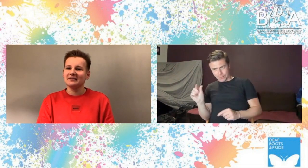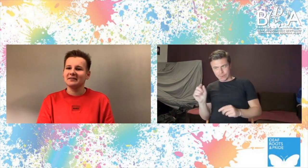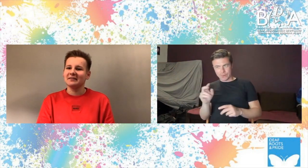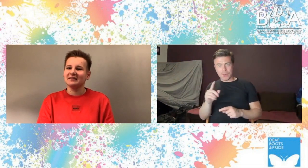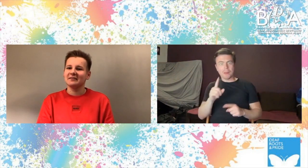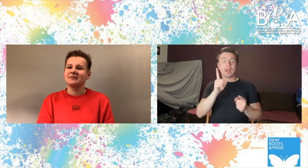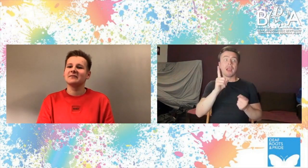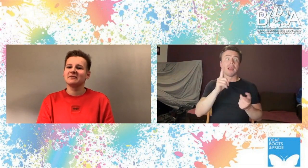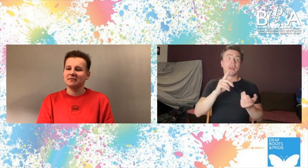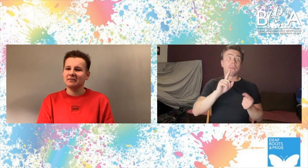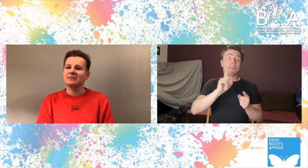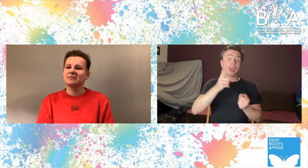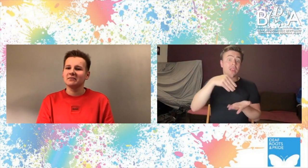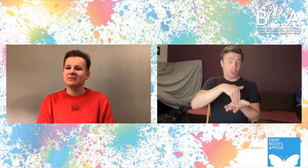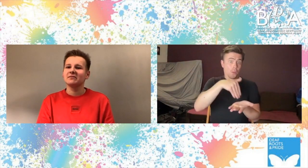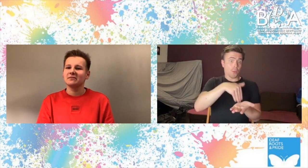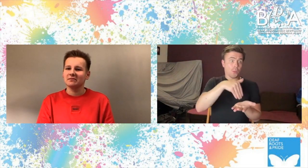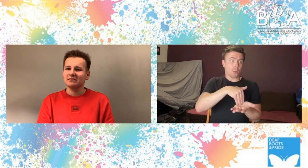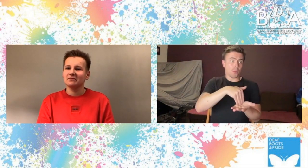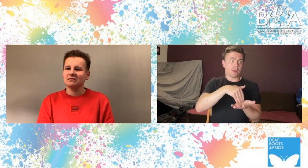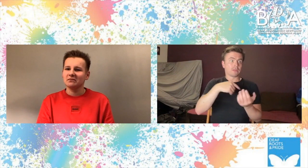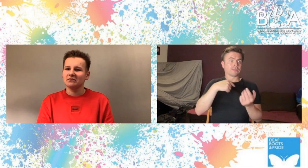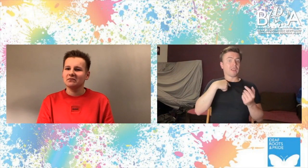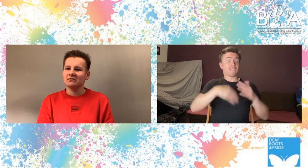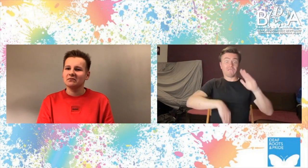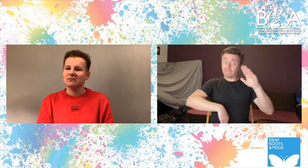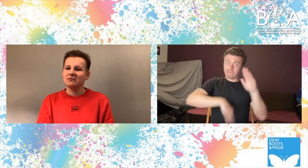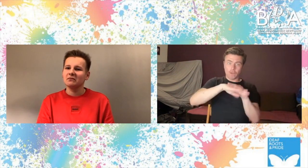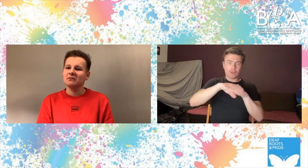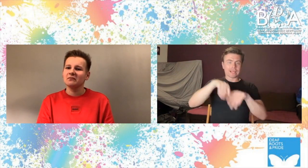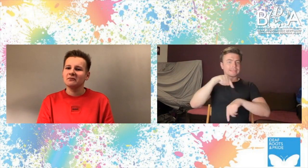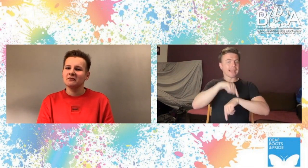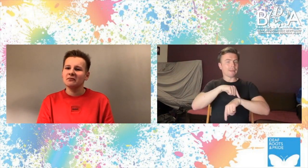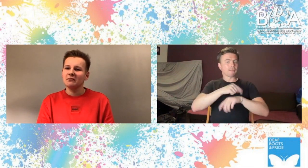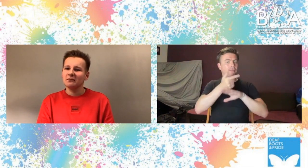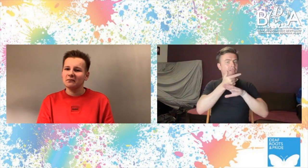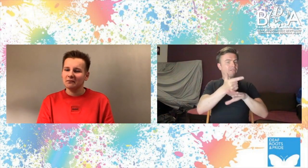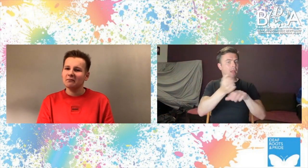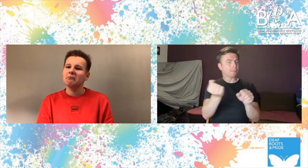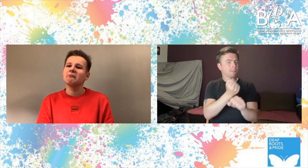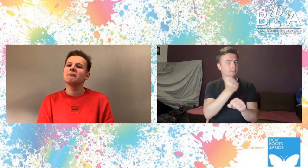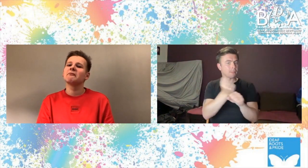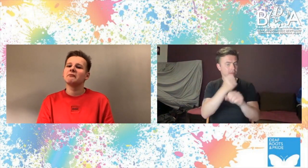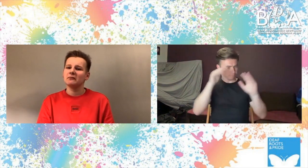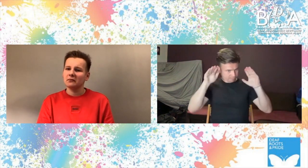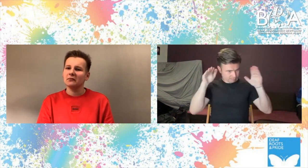photography. I am now focusing on becoming a full-time filmmaker.